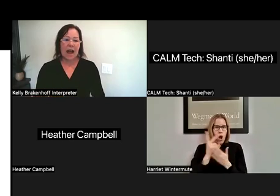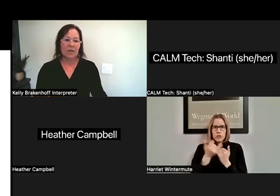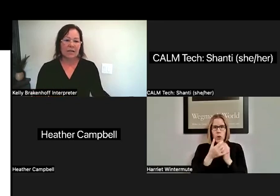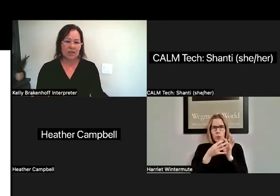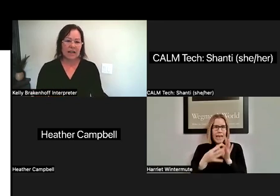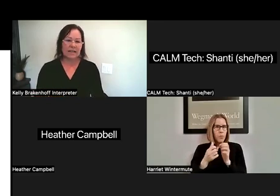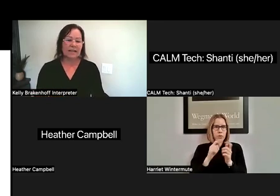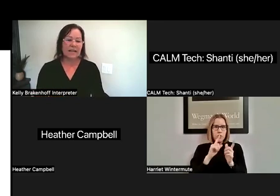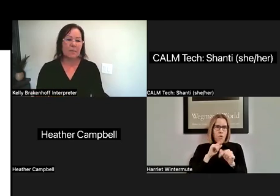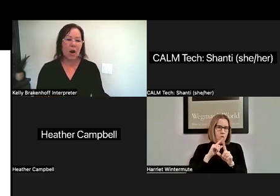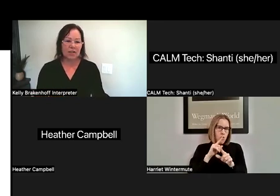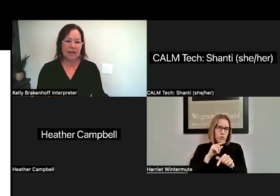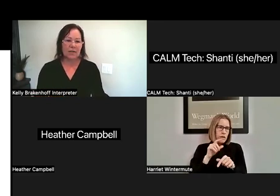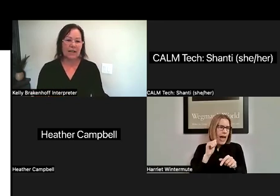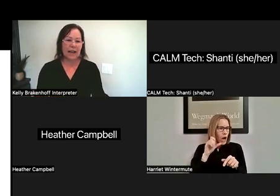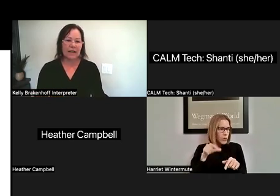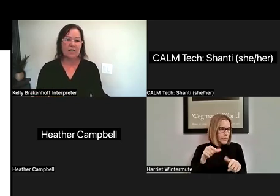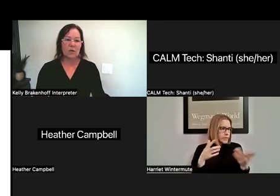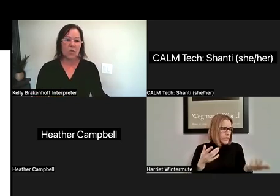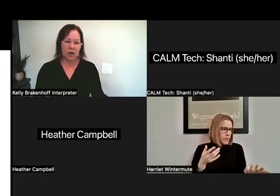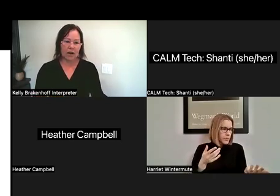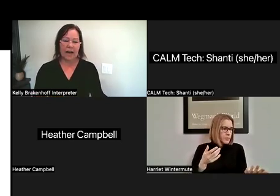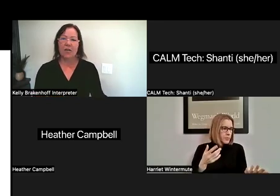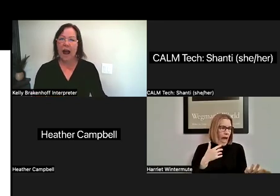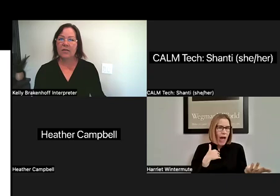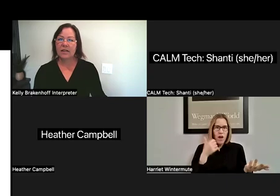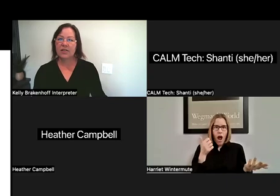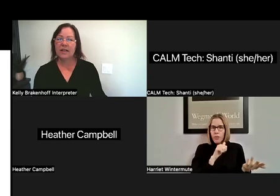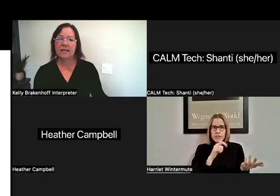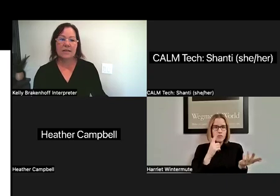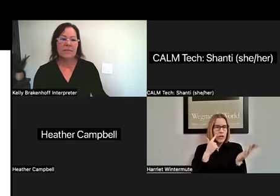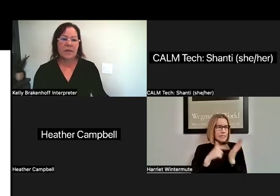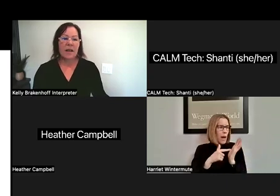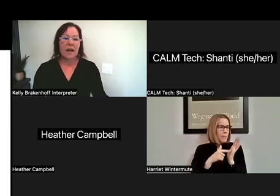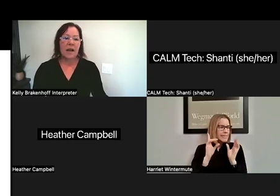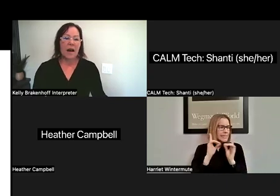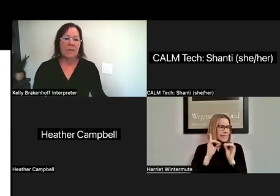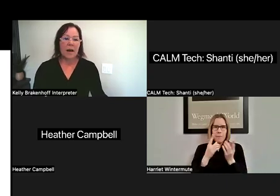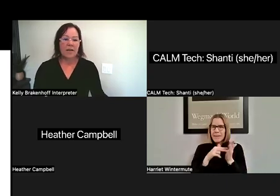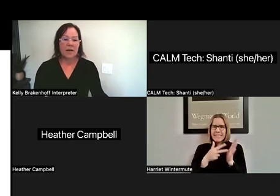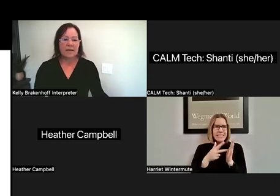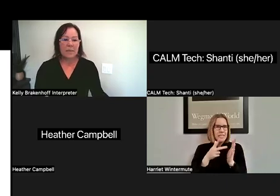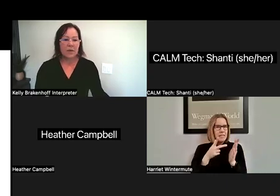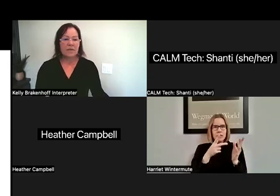acquisition; that's a project related to ordering or acquisition. Other examples.